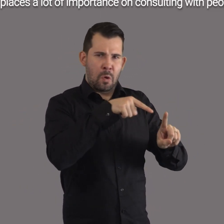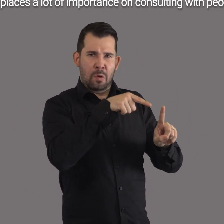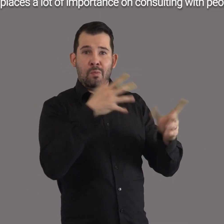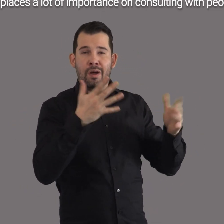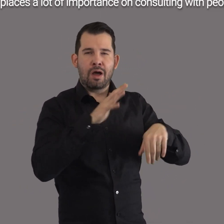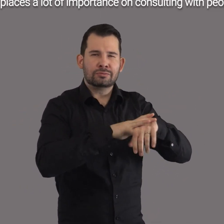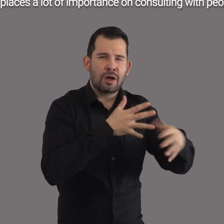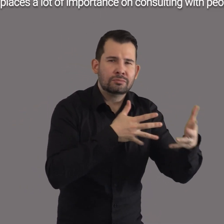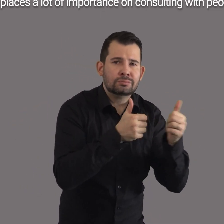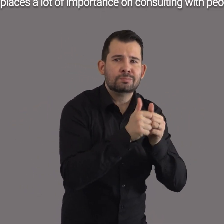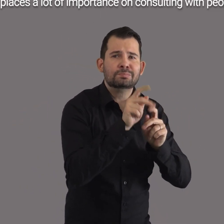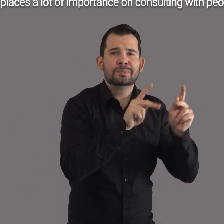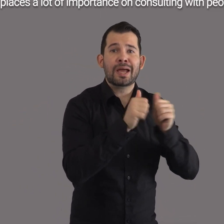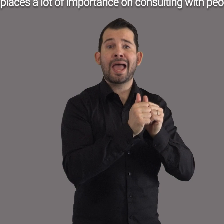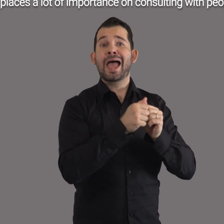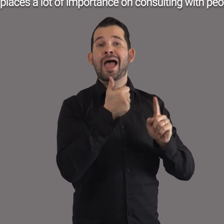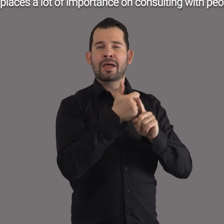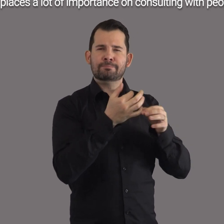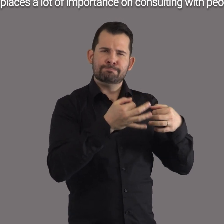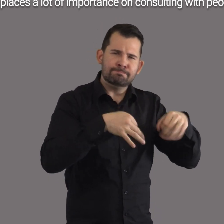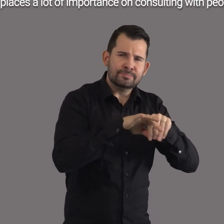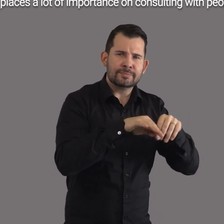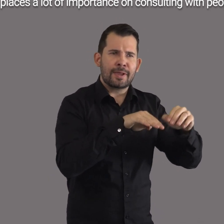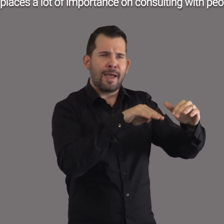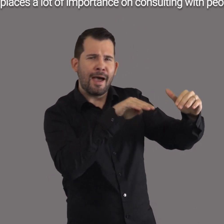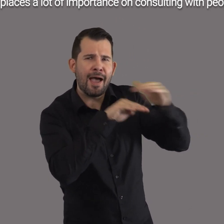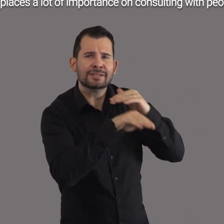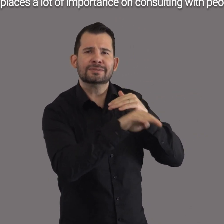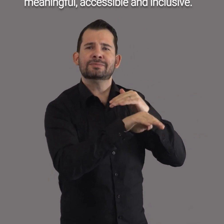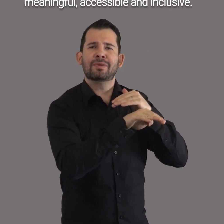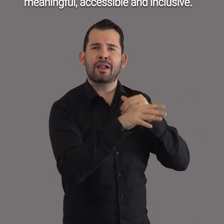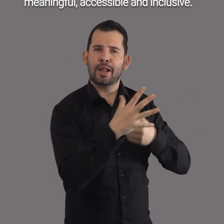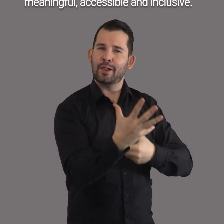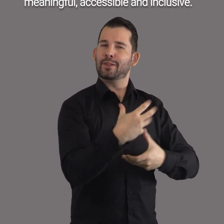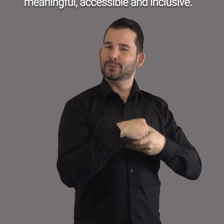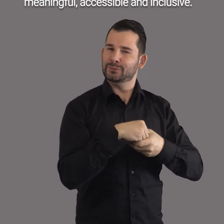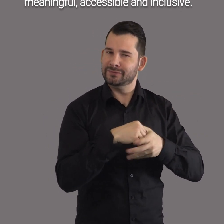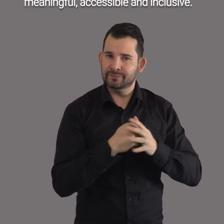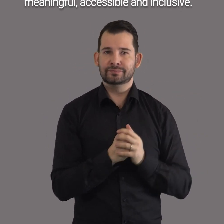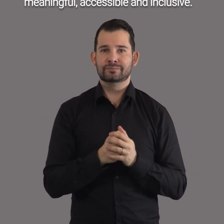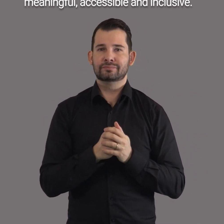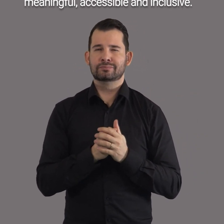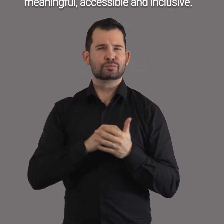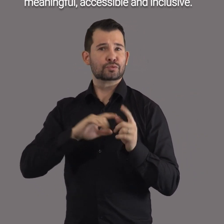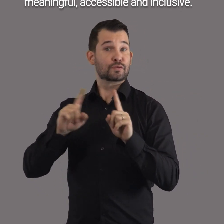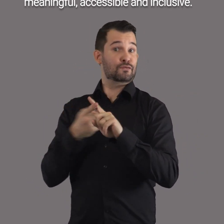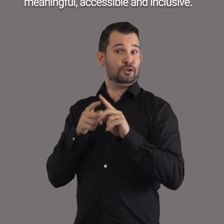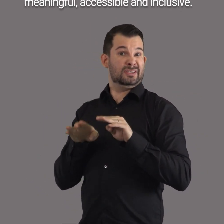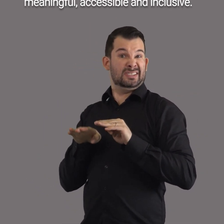The Commission places a lot of importance on consulting with people in a way that meaningful, accessible and inclusive.